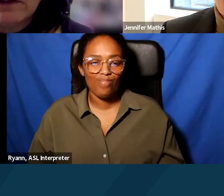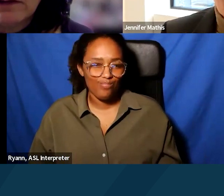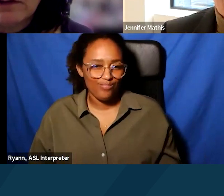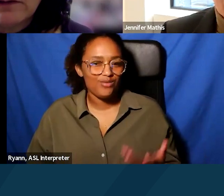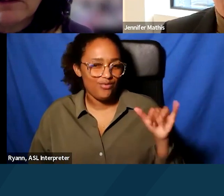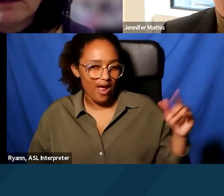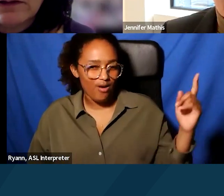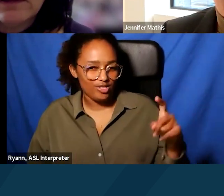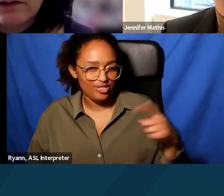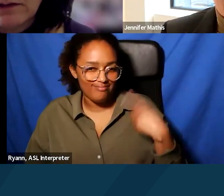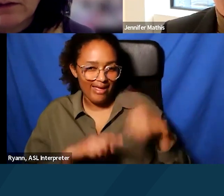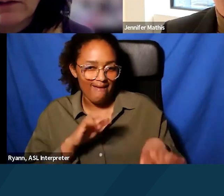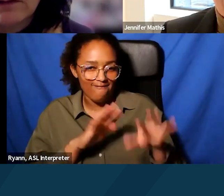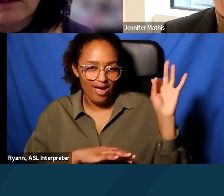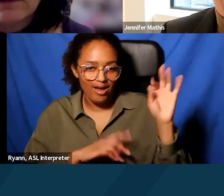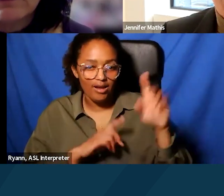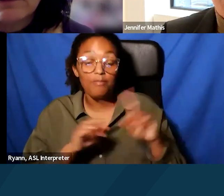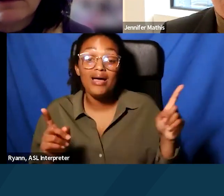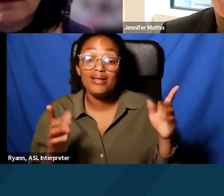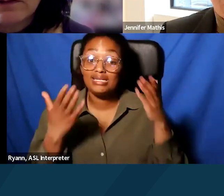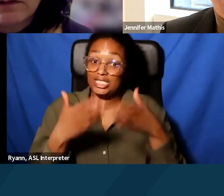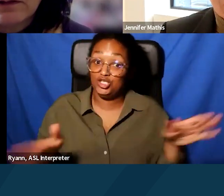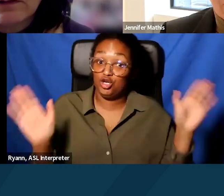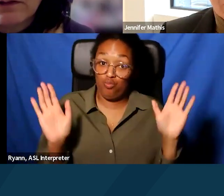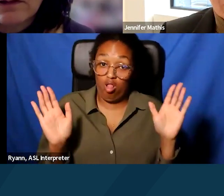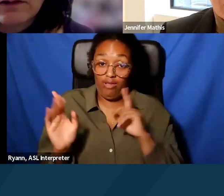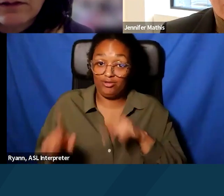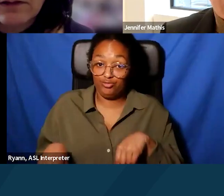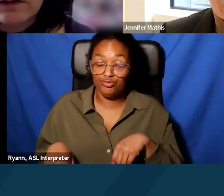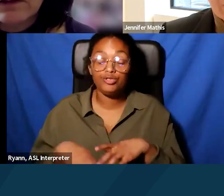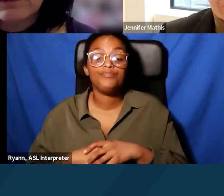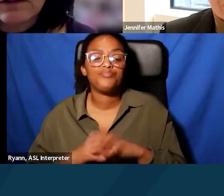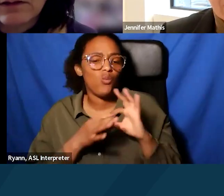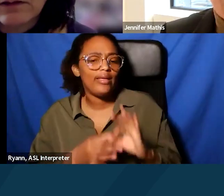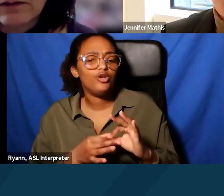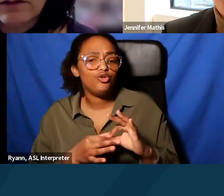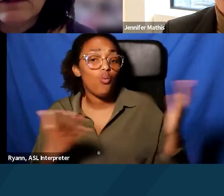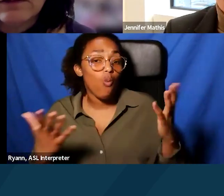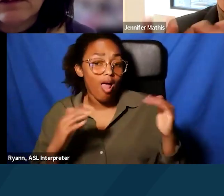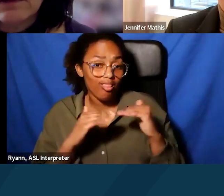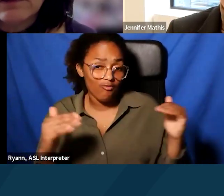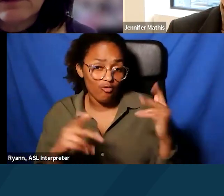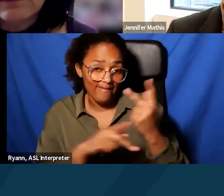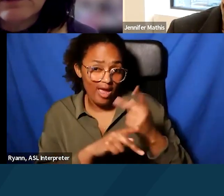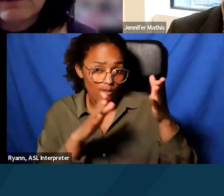But, generally, I think in terms of, you know, what level of care a person needs, I mean, that's